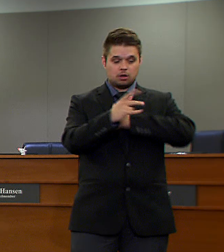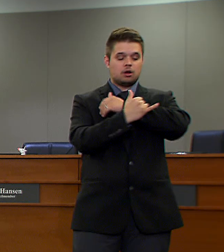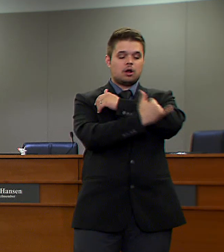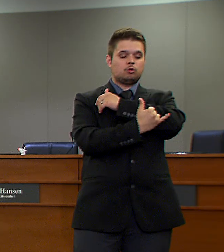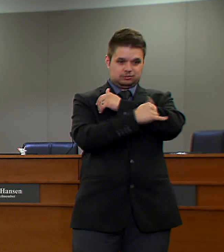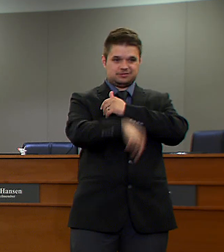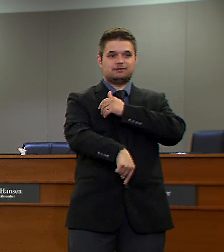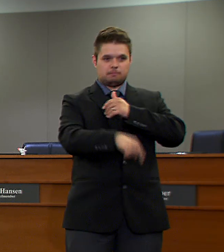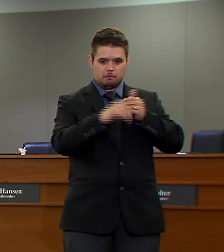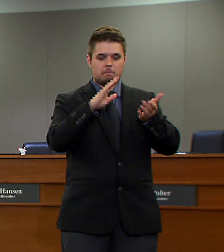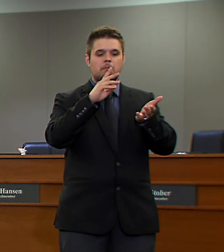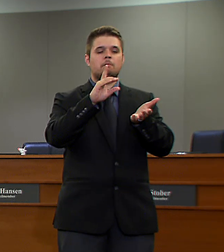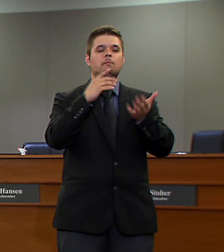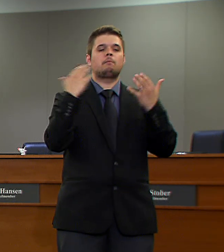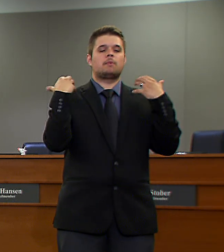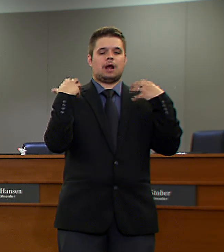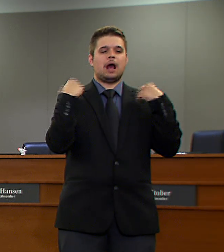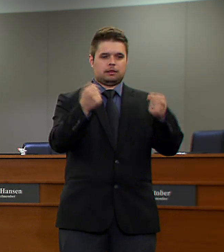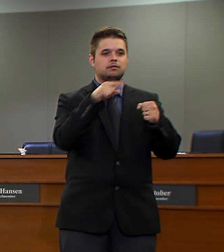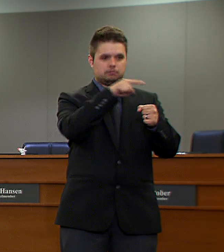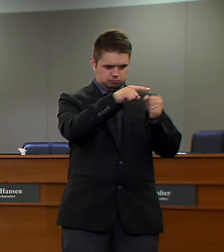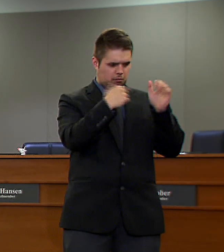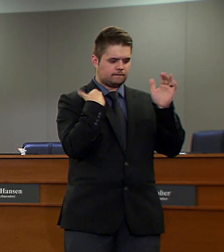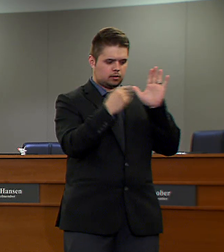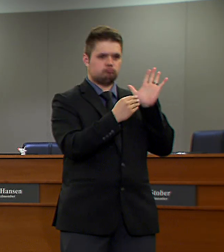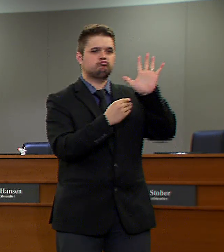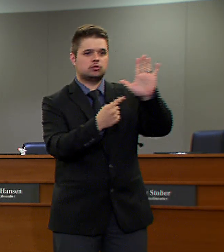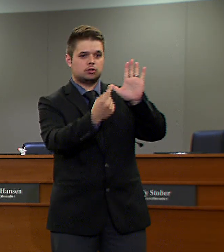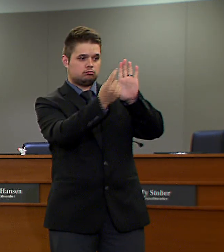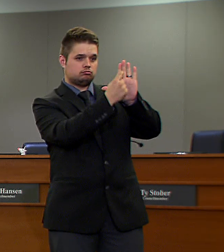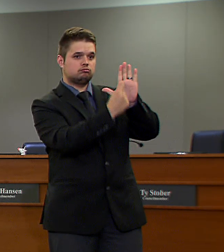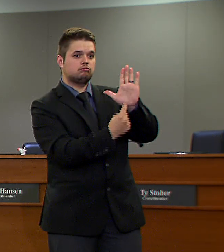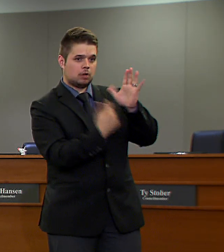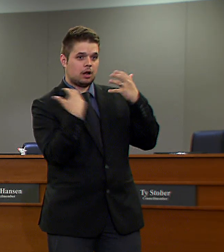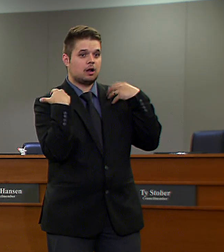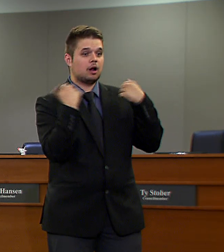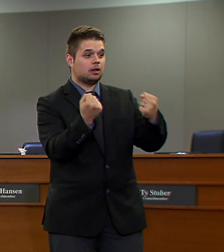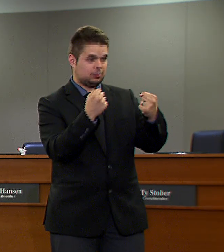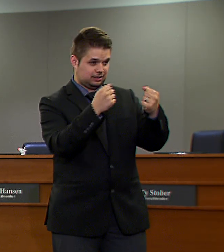them to test all patients with COVID-19 symptoms.